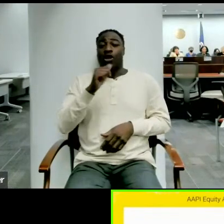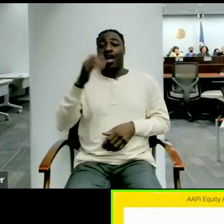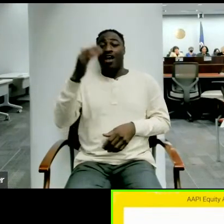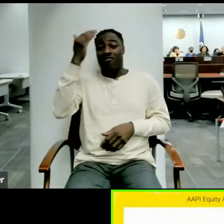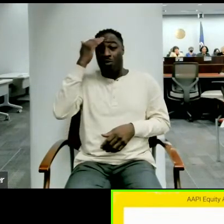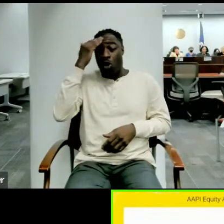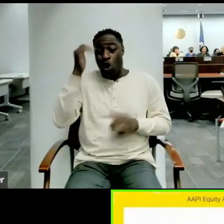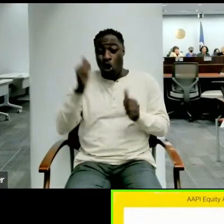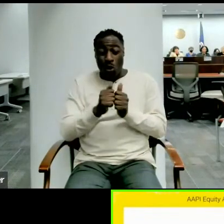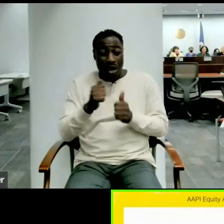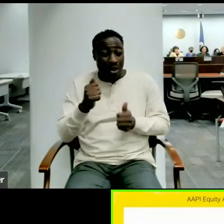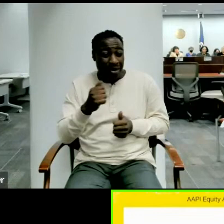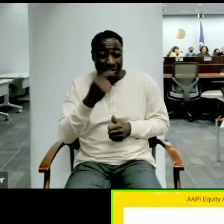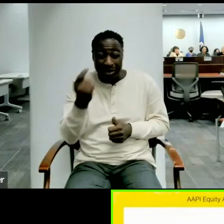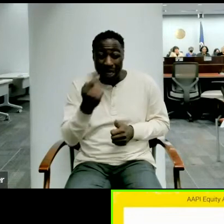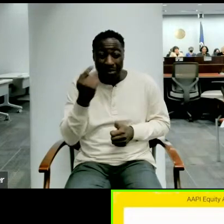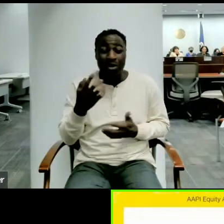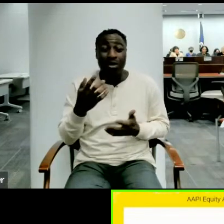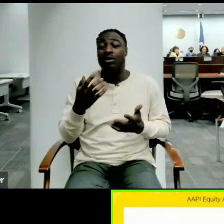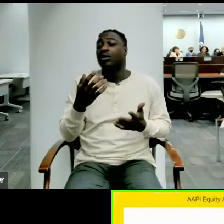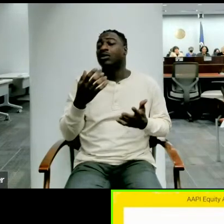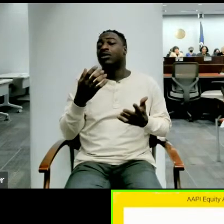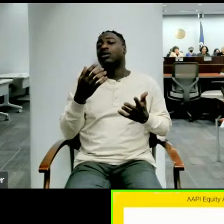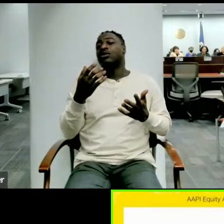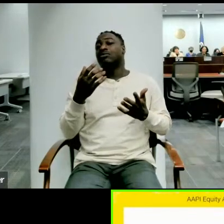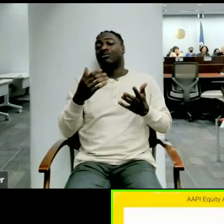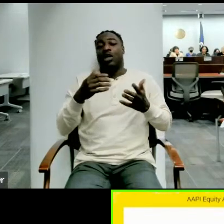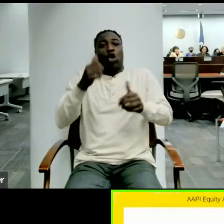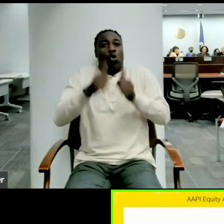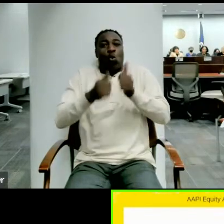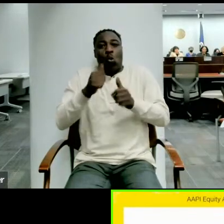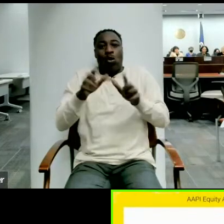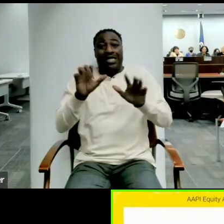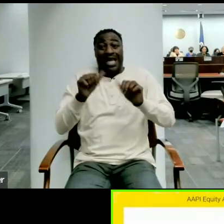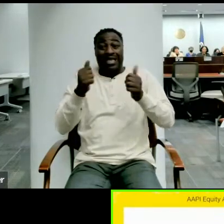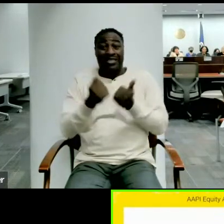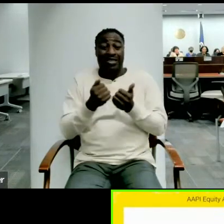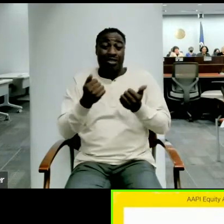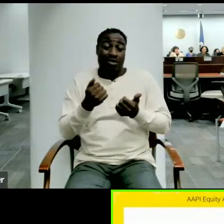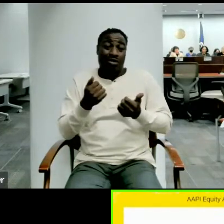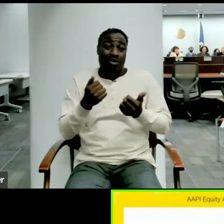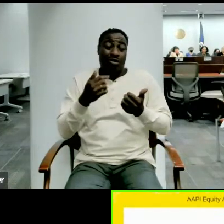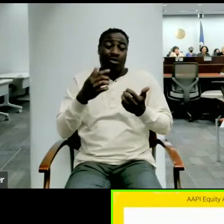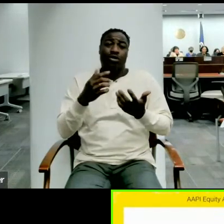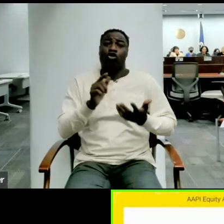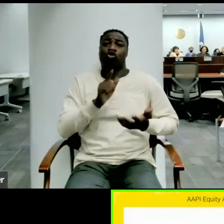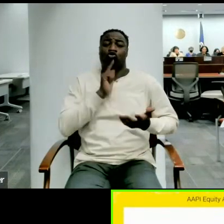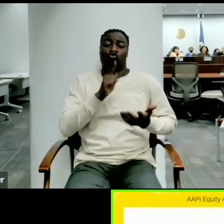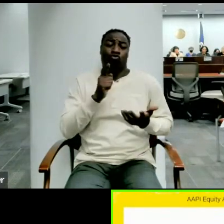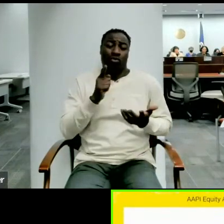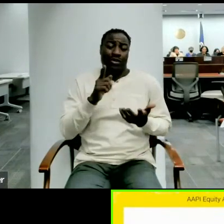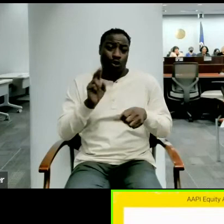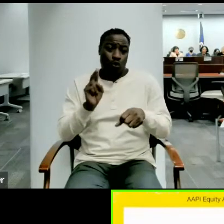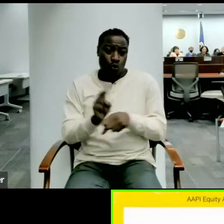um with process in which agencies to turn to. So a number of the incidents roughly about 40%